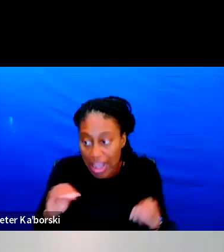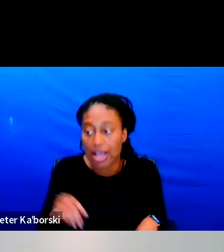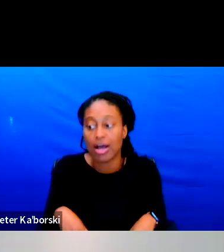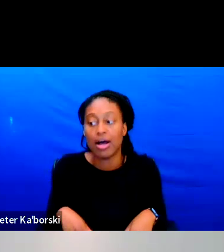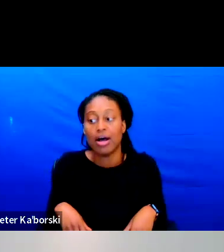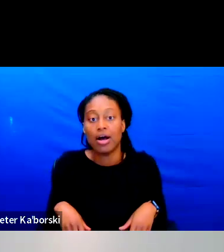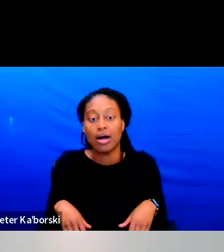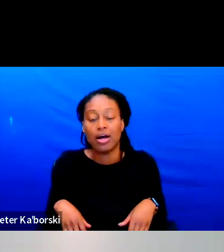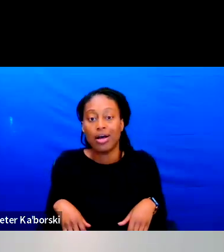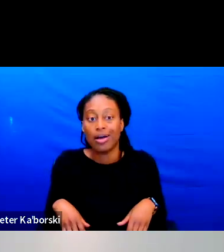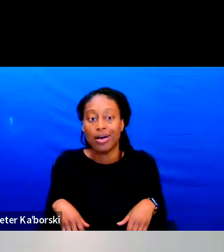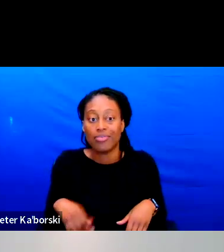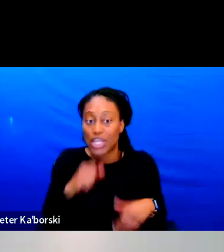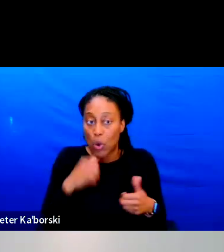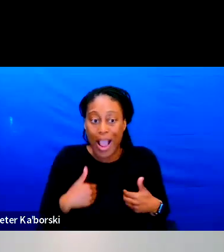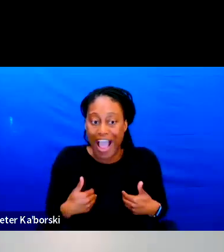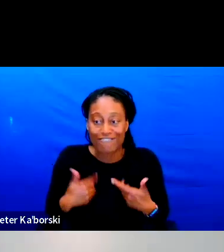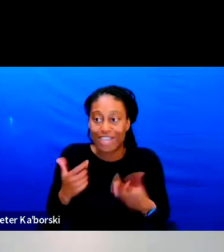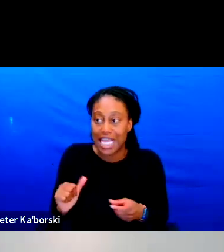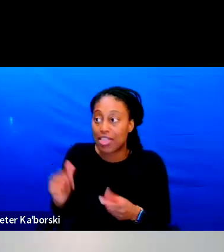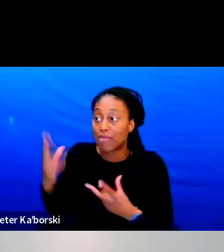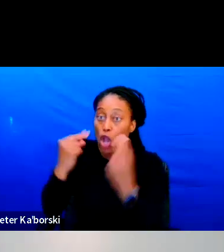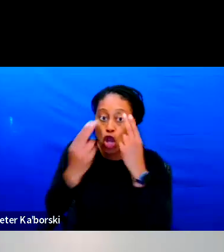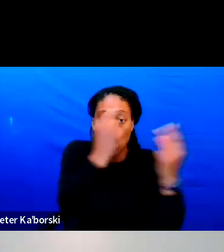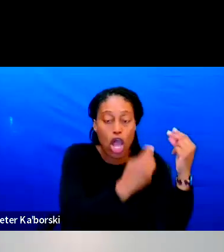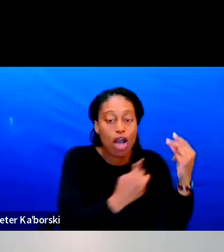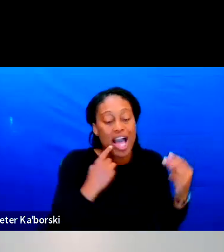Selina Butcher: everything like, I'm like, this is the process. They don't want to hear that. And then when you say